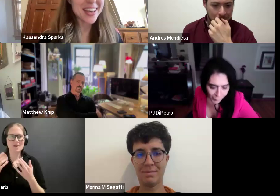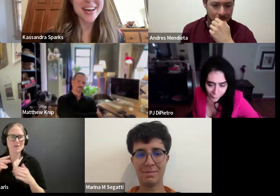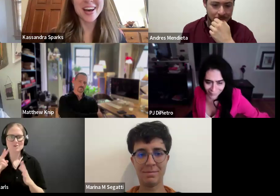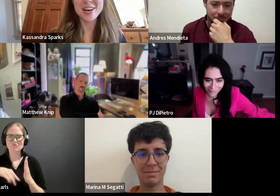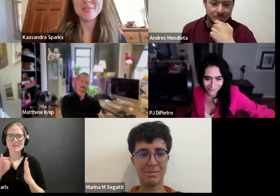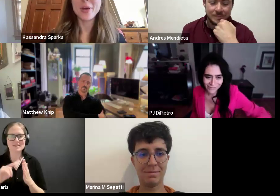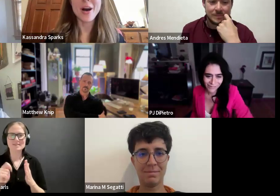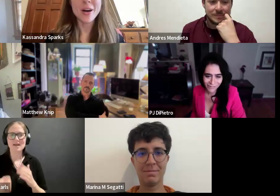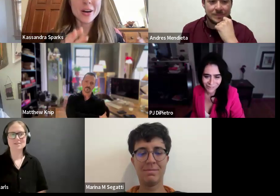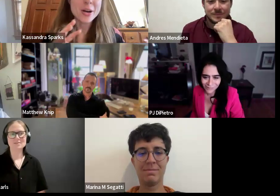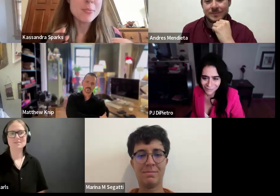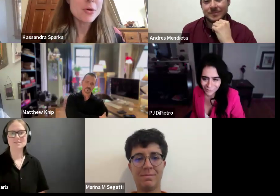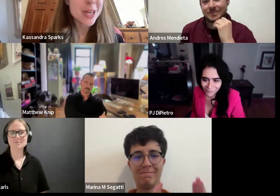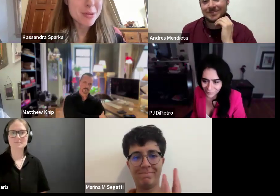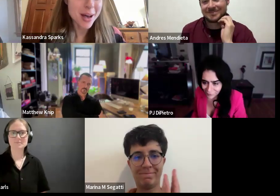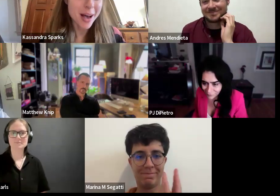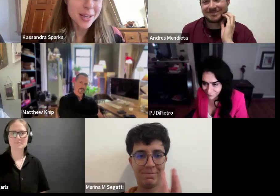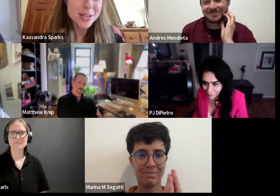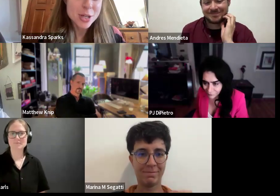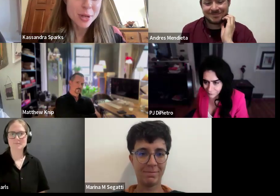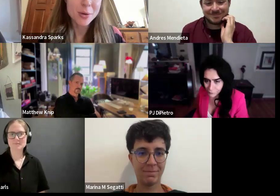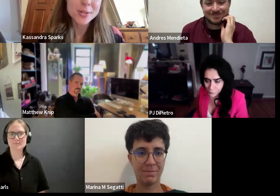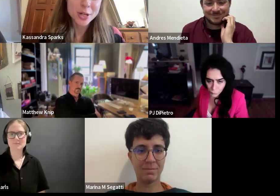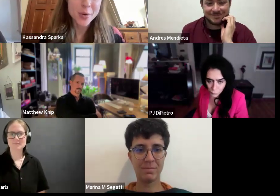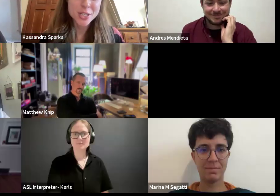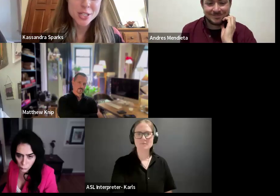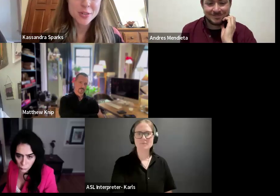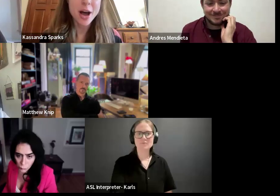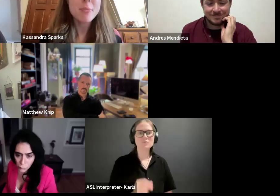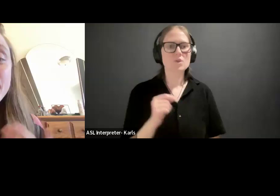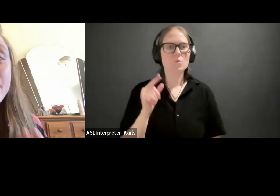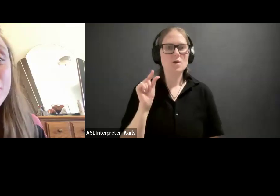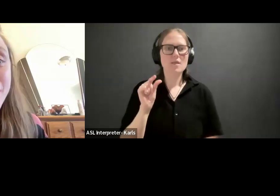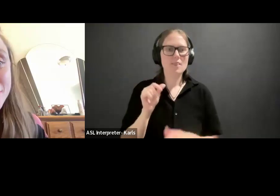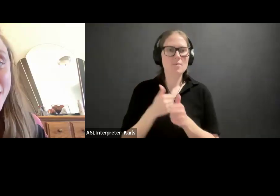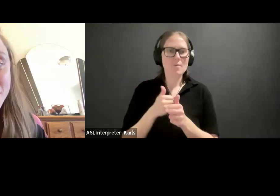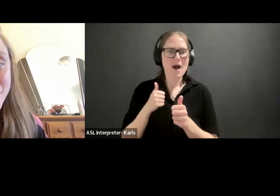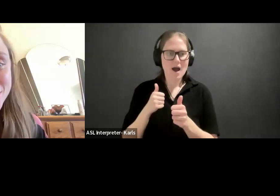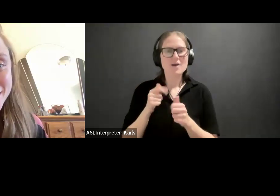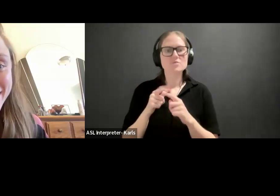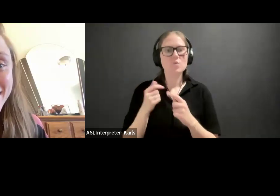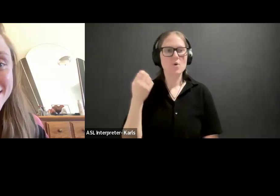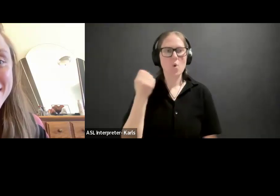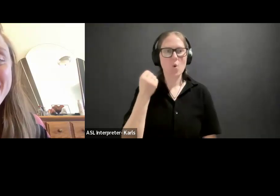Um, we are moving a bit behind, so I'm gonna hold on questions for now, but if we have time for questions at the end,